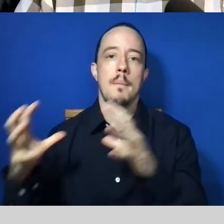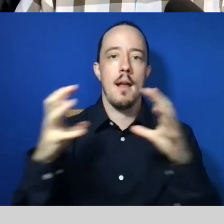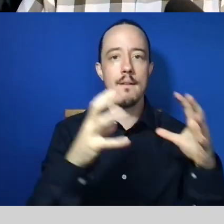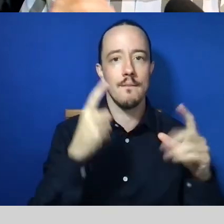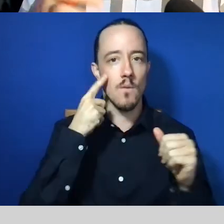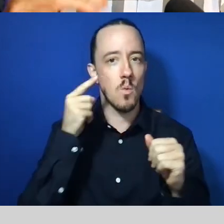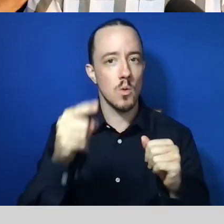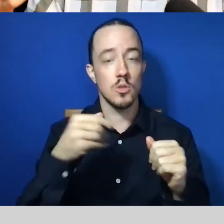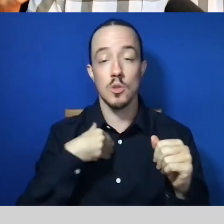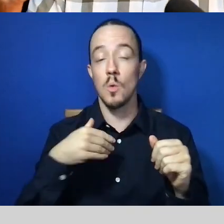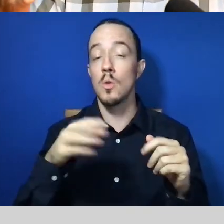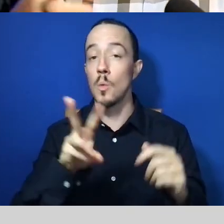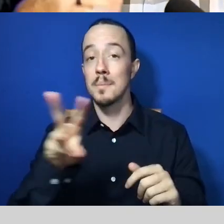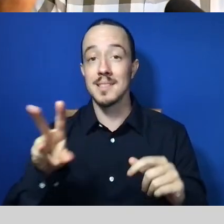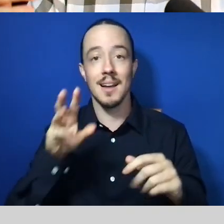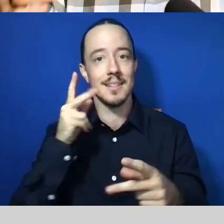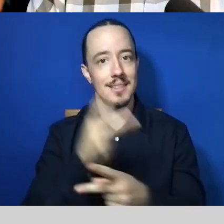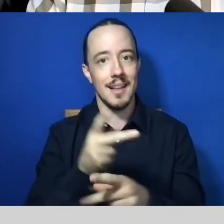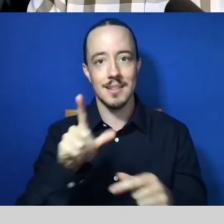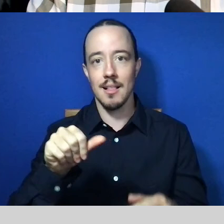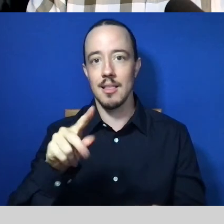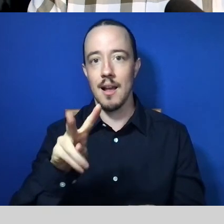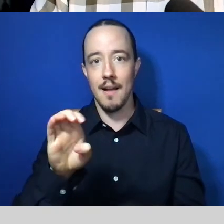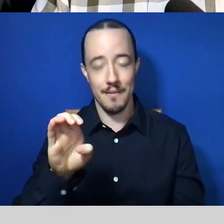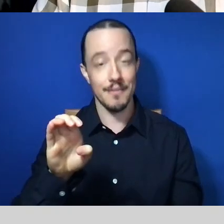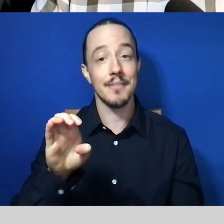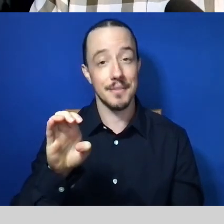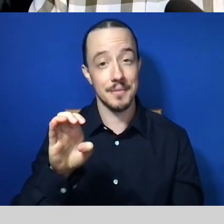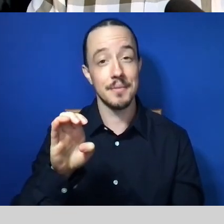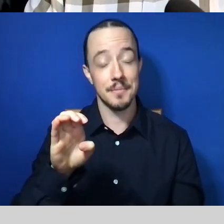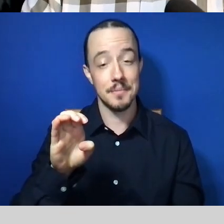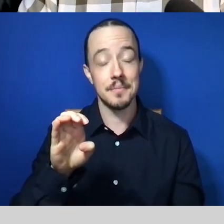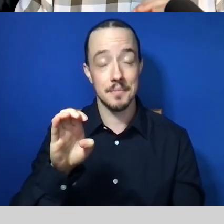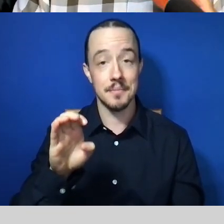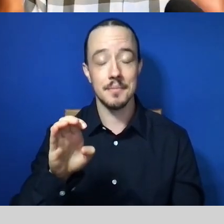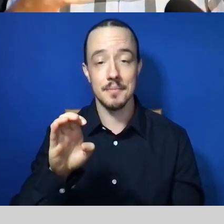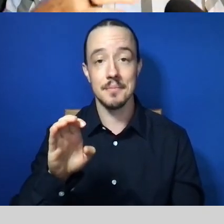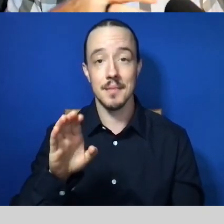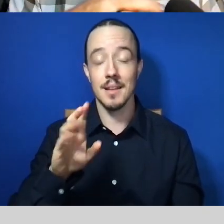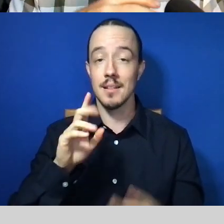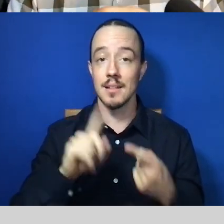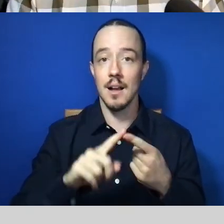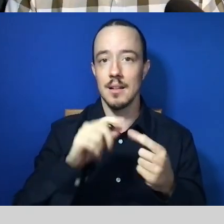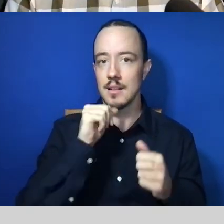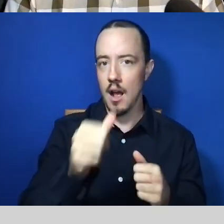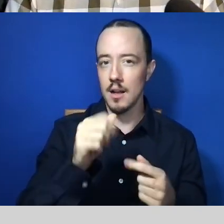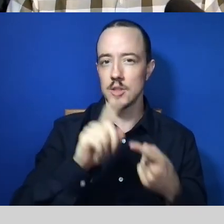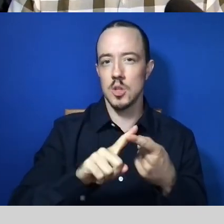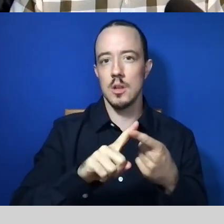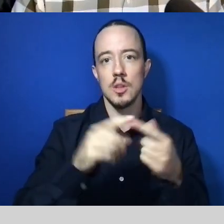and not until the new versions of images are rolled out does it actually start taking the old images out of the load balancer.